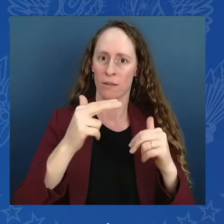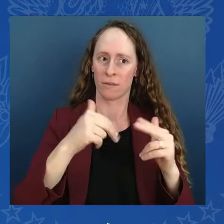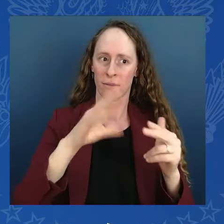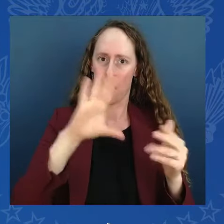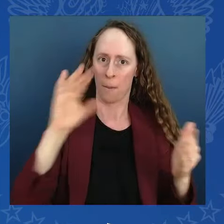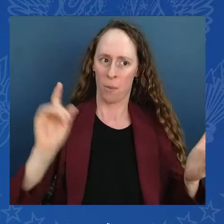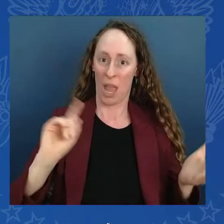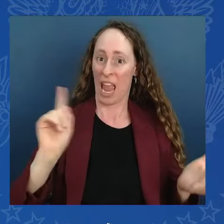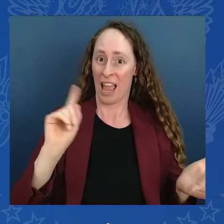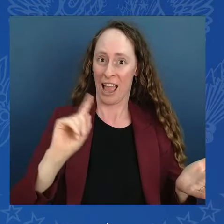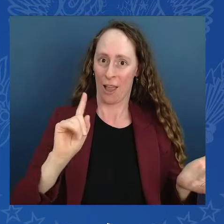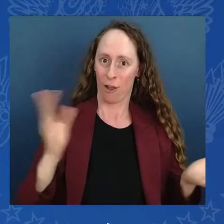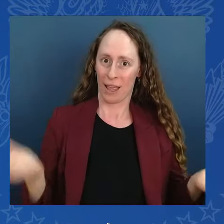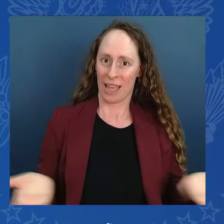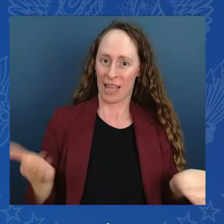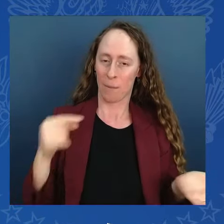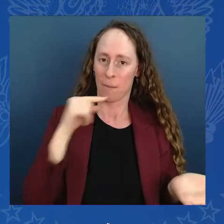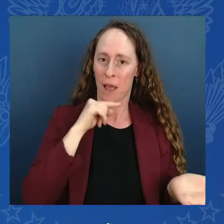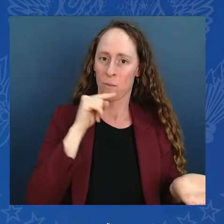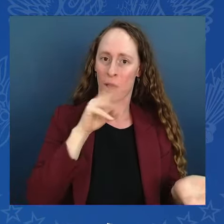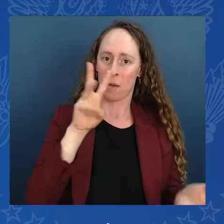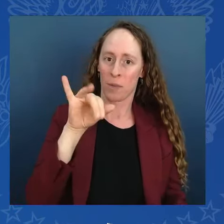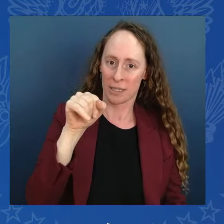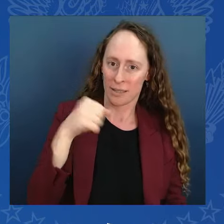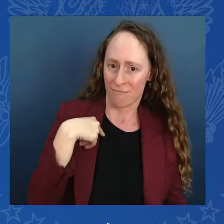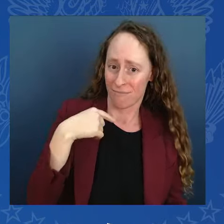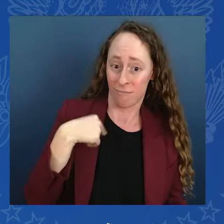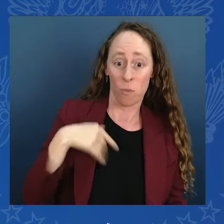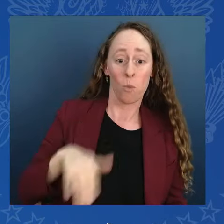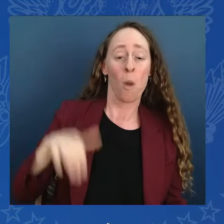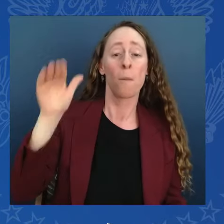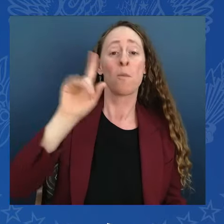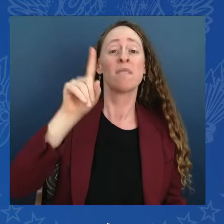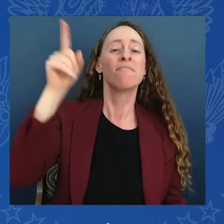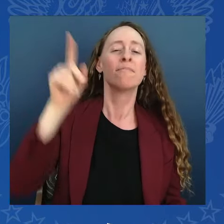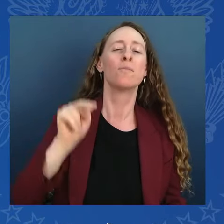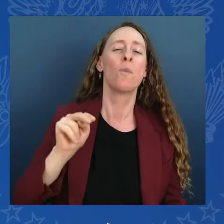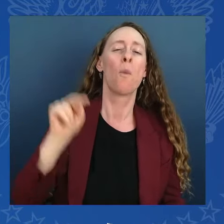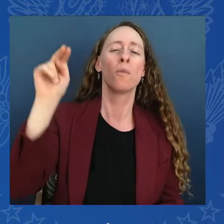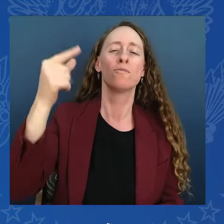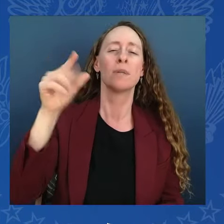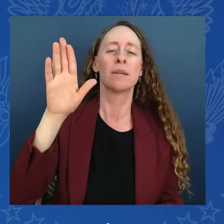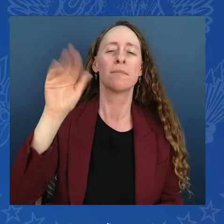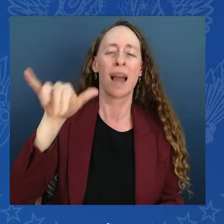and graduated high school two years ago. And if you would have told me then that my career path as a skilled union labor